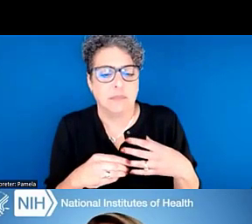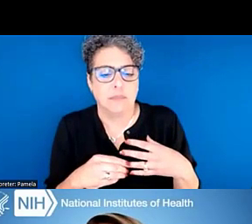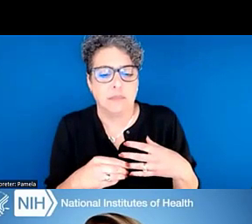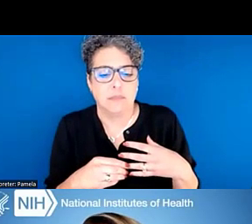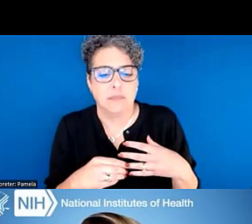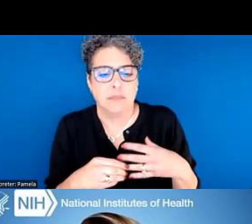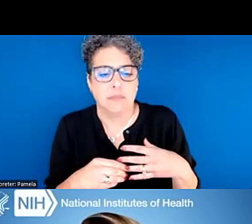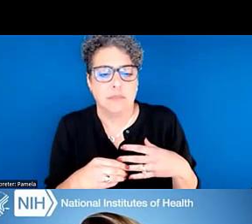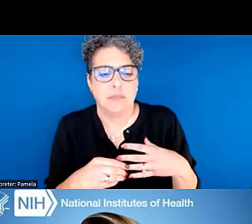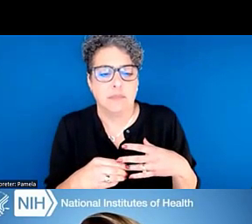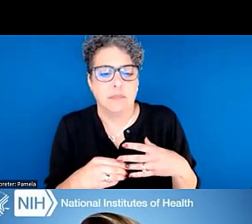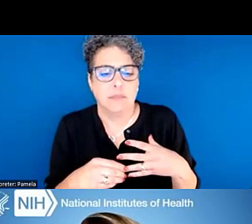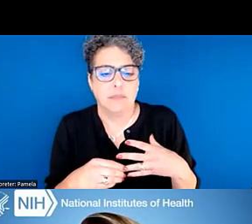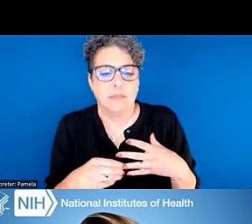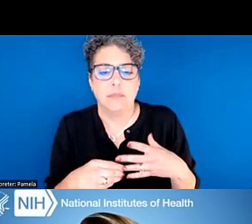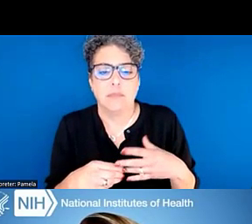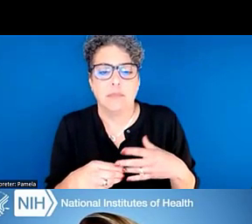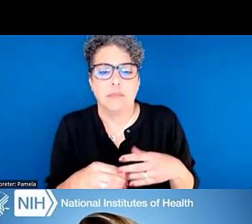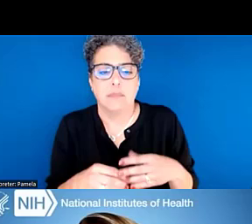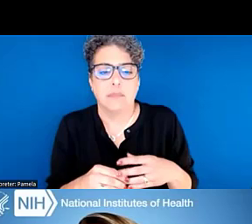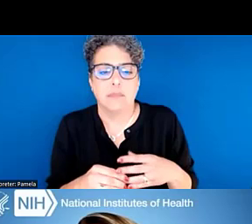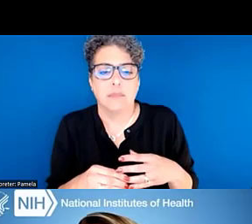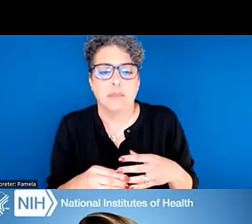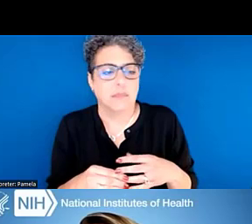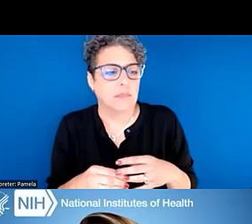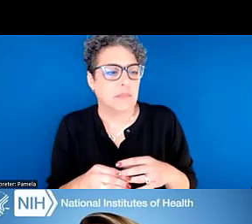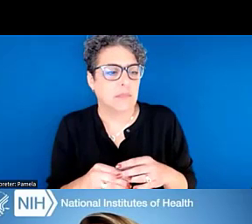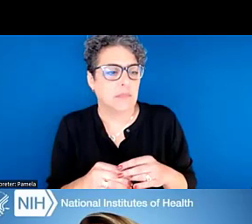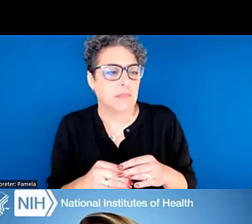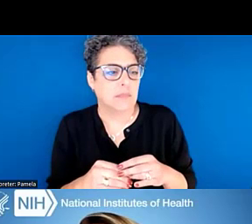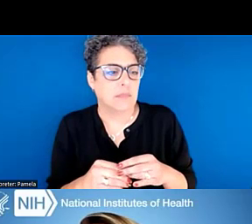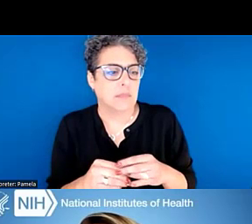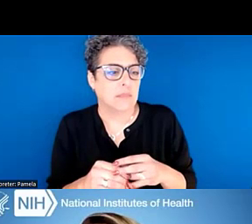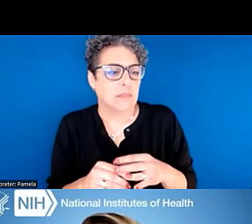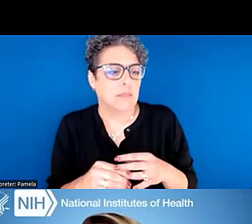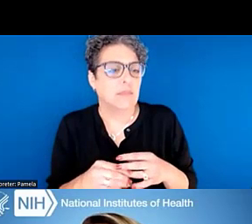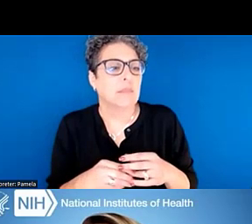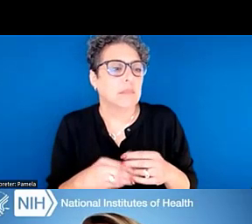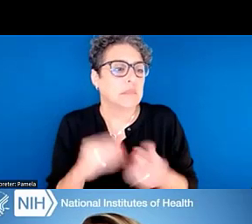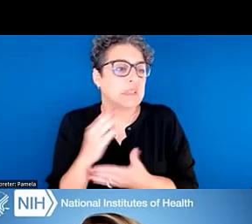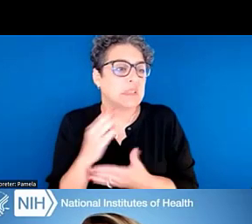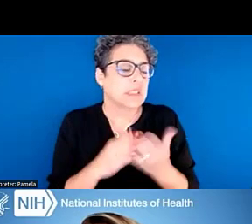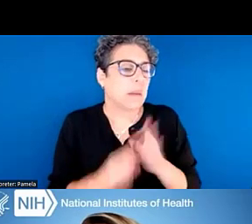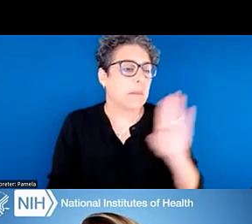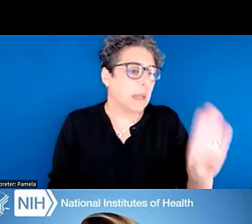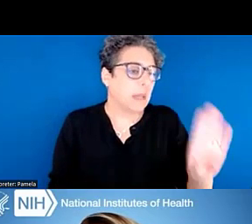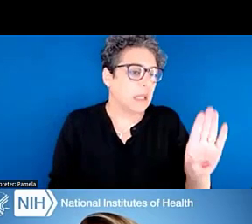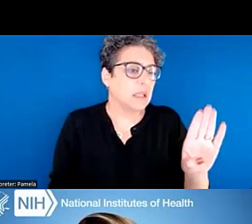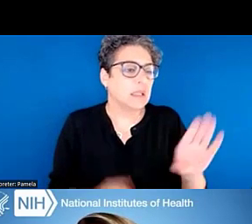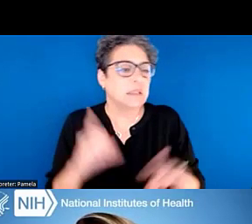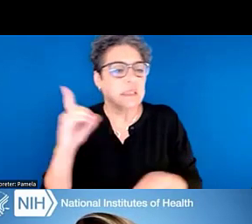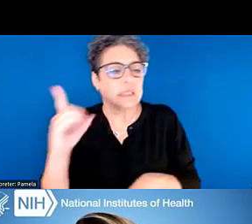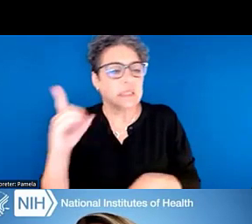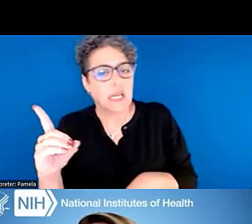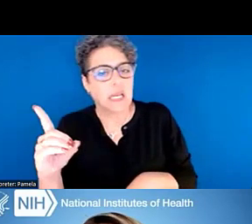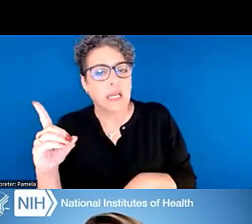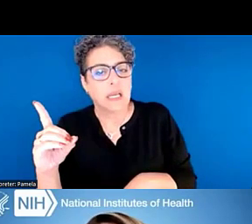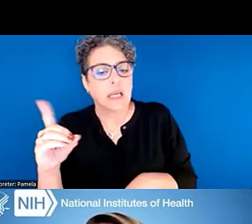Elyse Sullivan: All right. We're seeing some Bs, A, D, all.